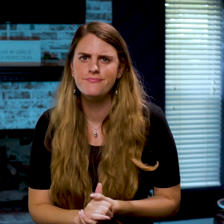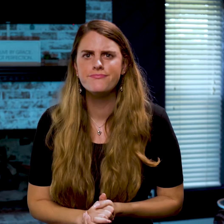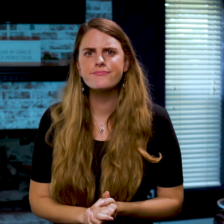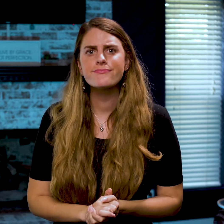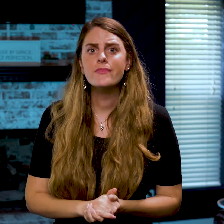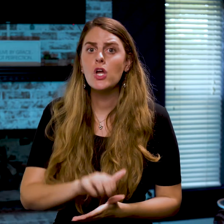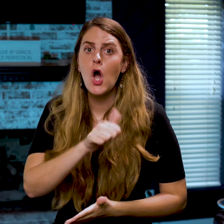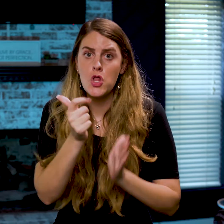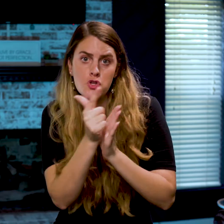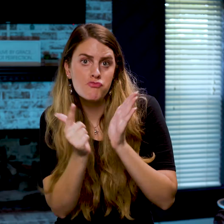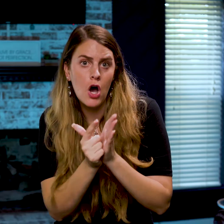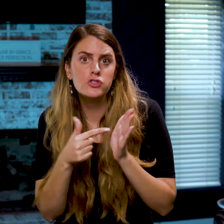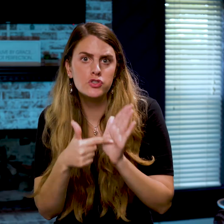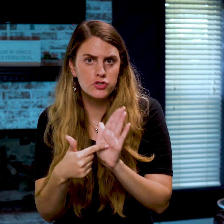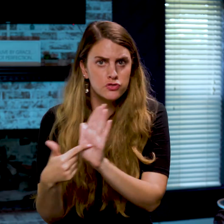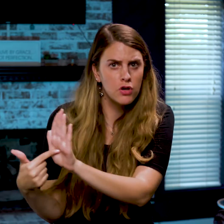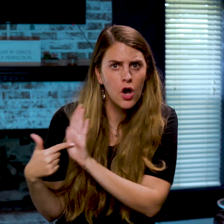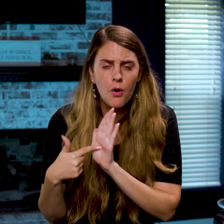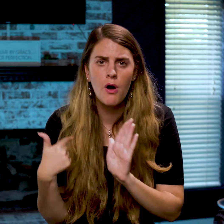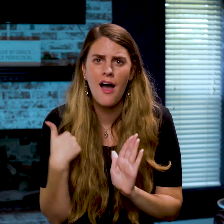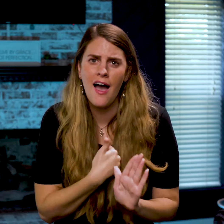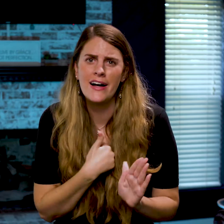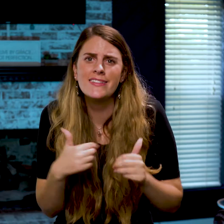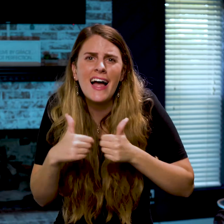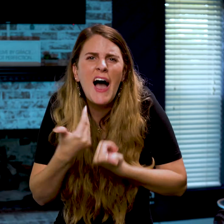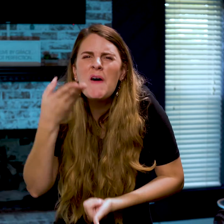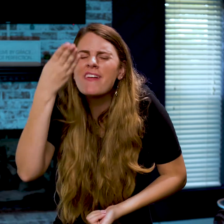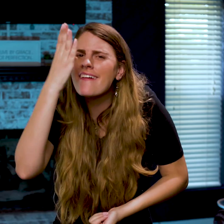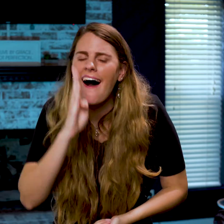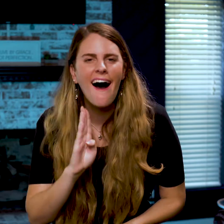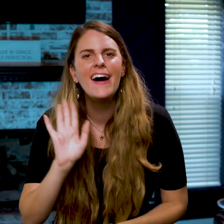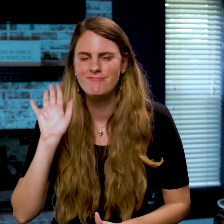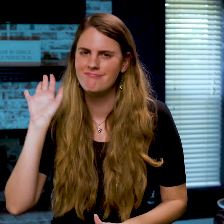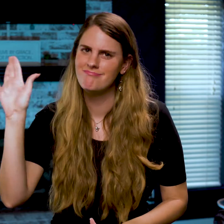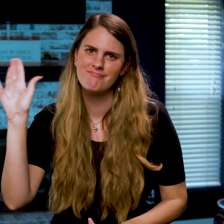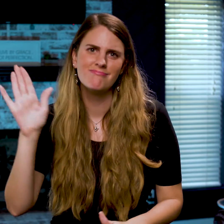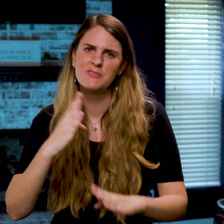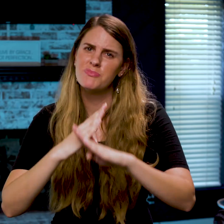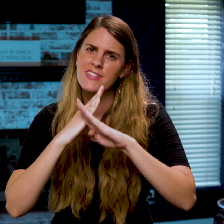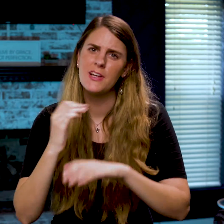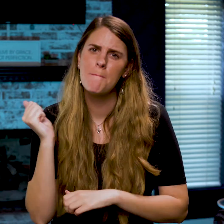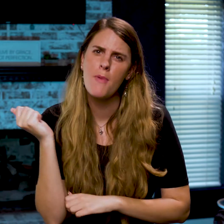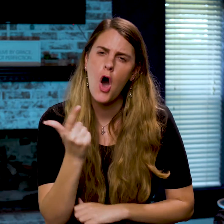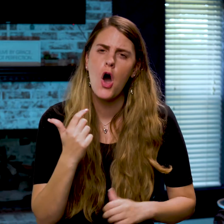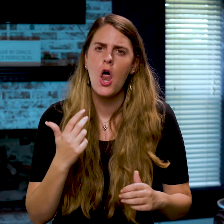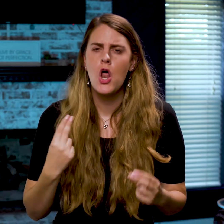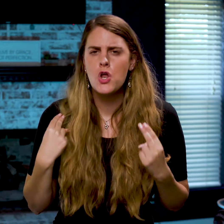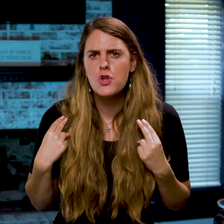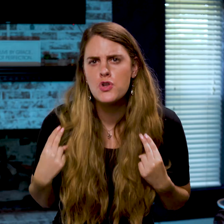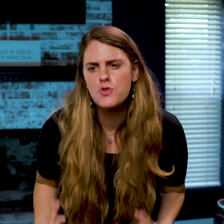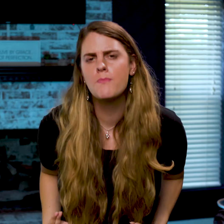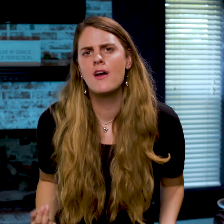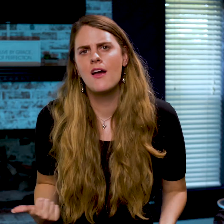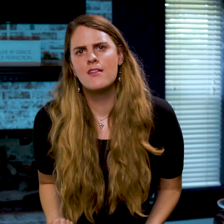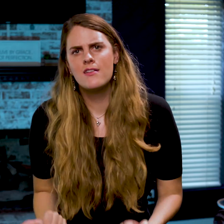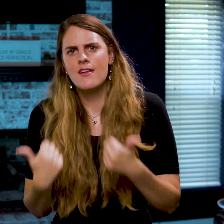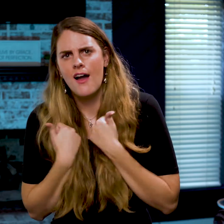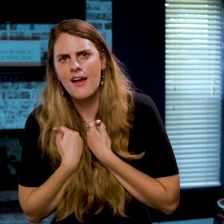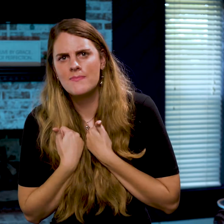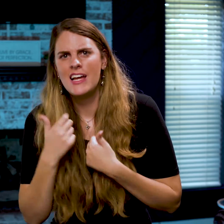Other laws show us how God is protective of all human life: